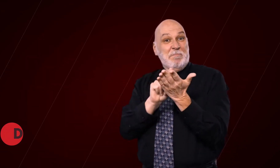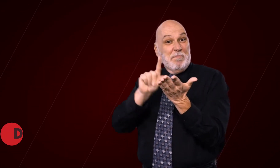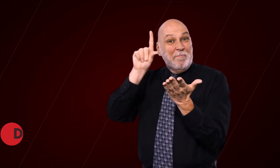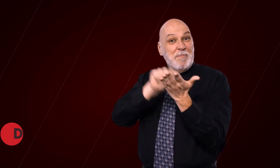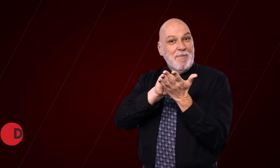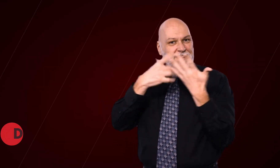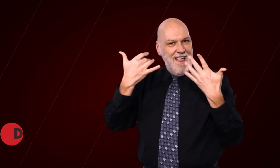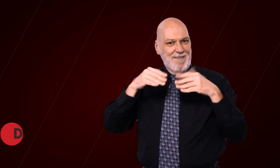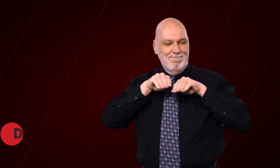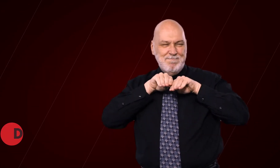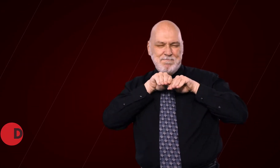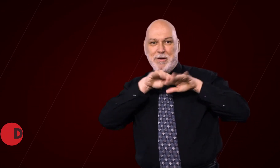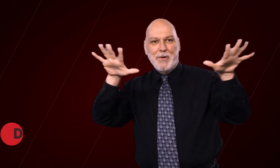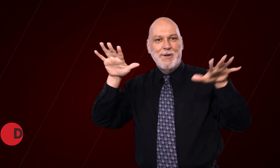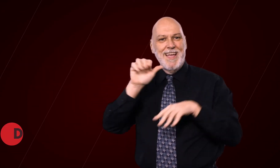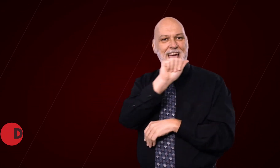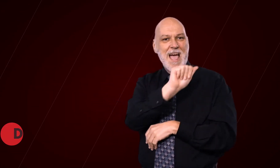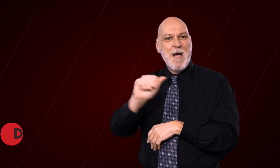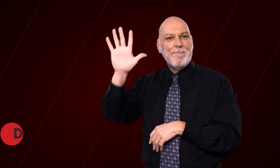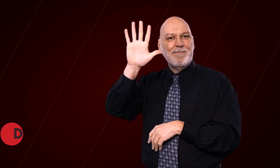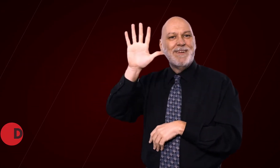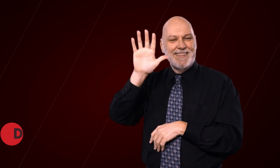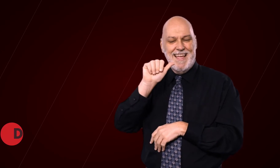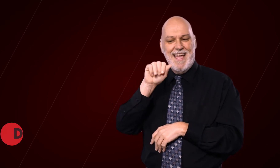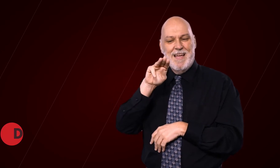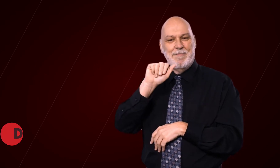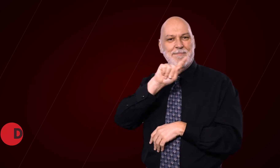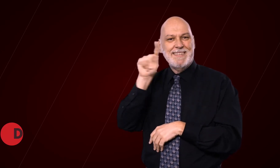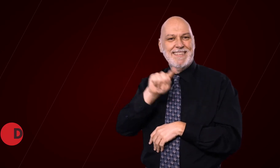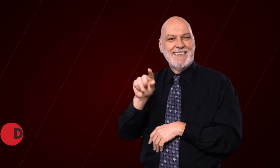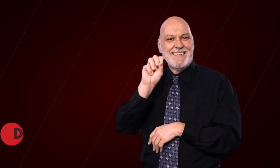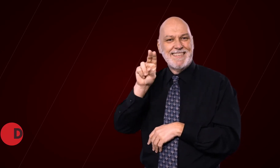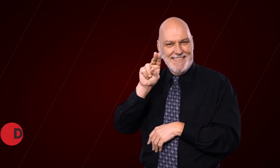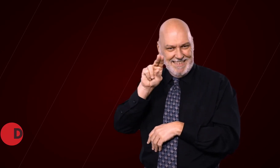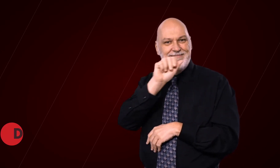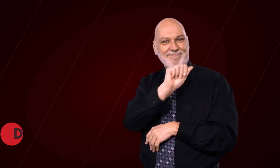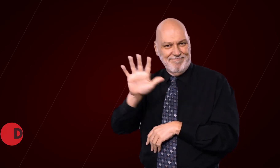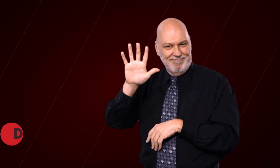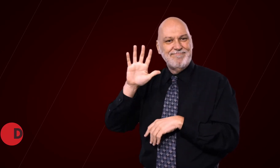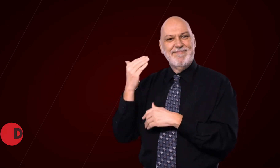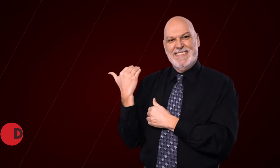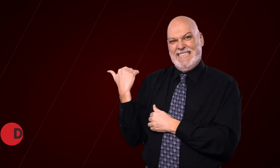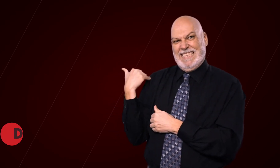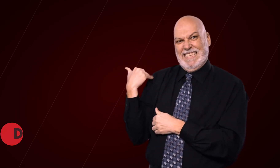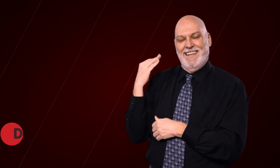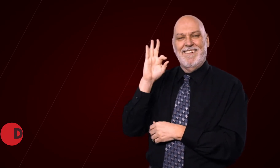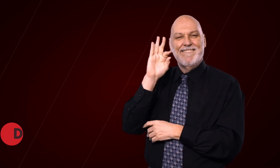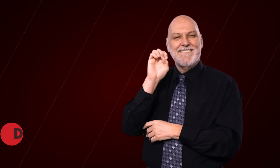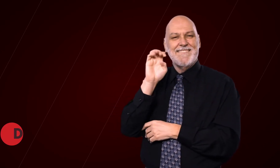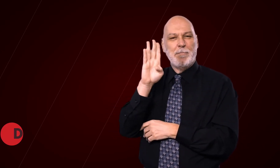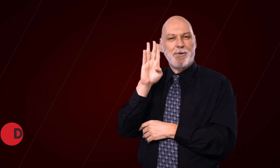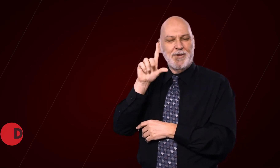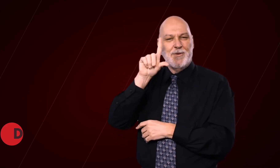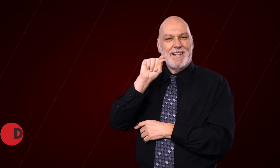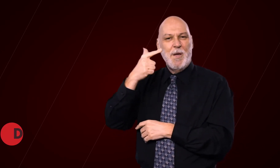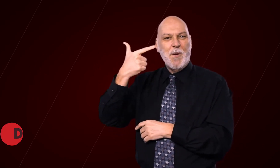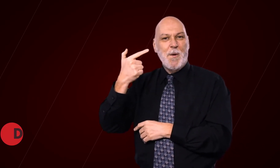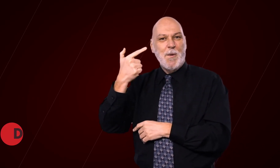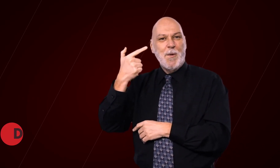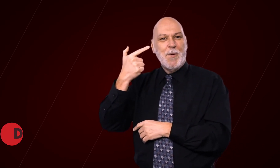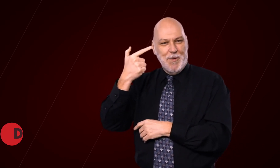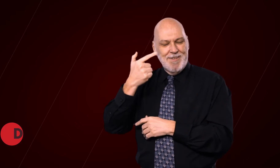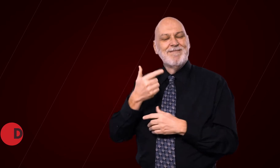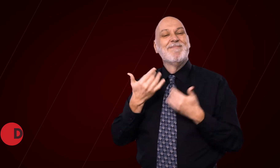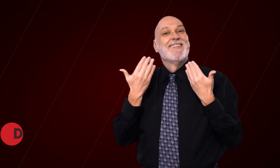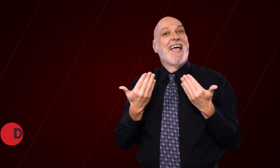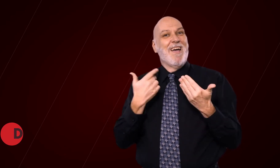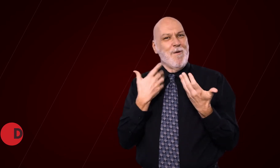It was published through Amazon and launched in February 2021.